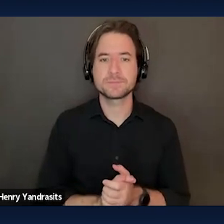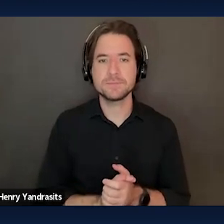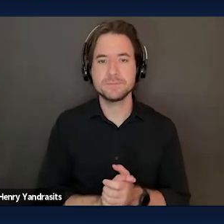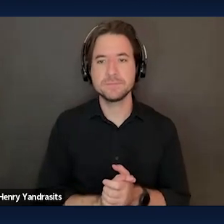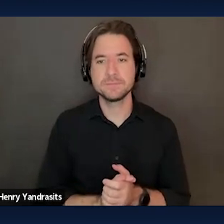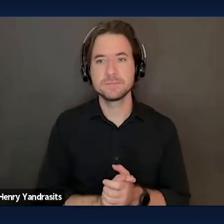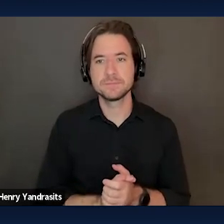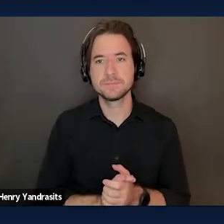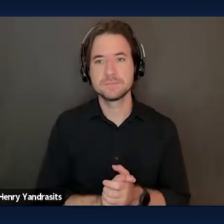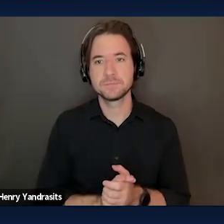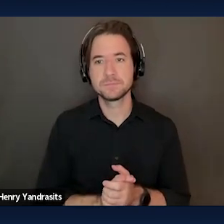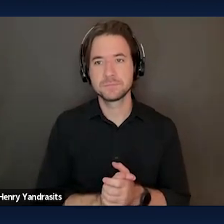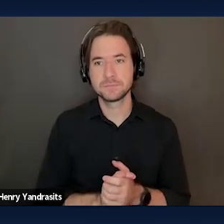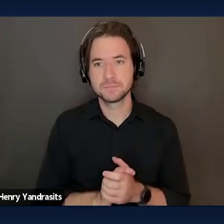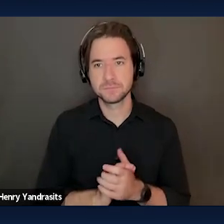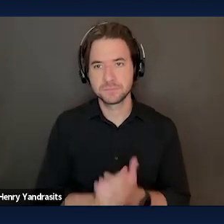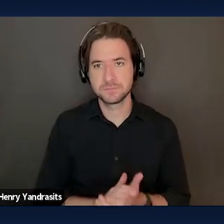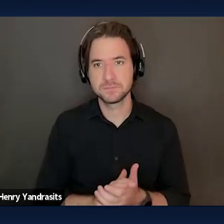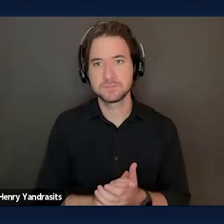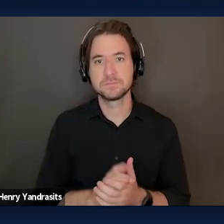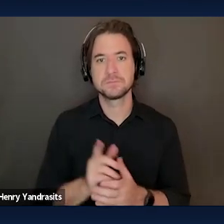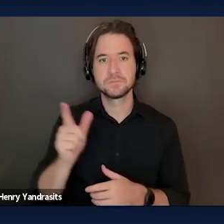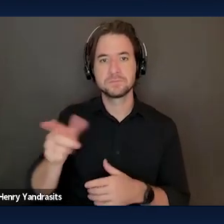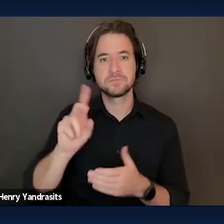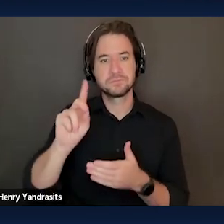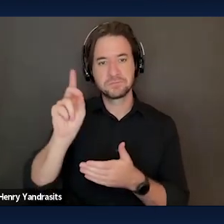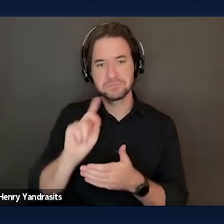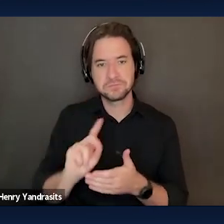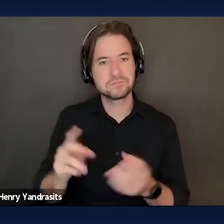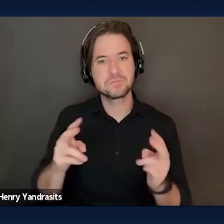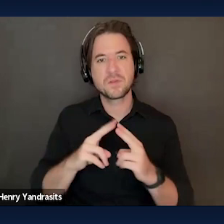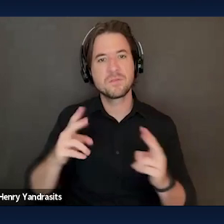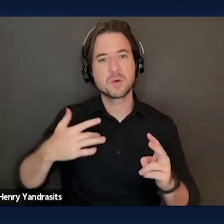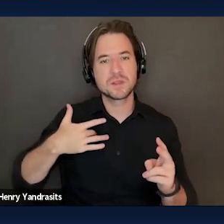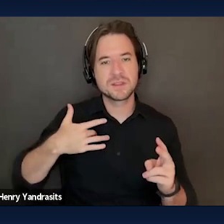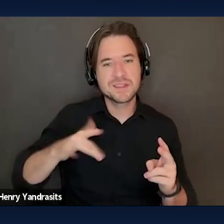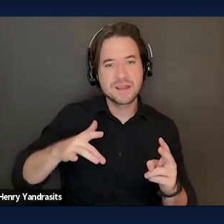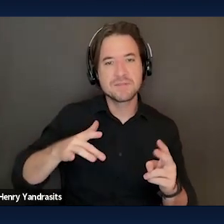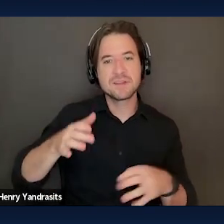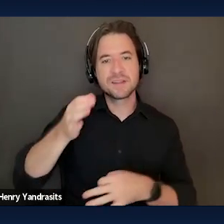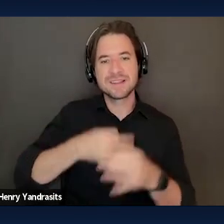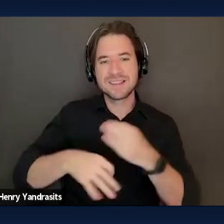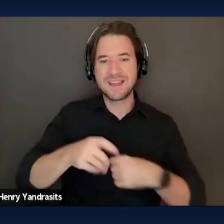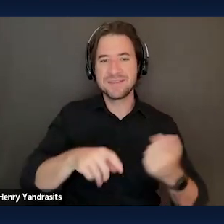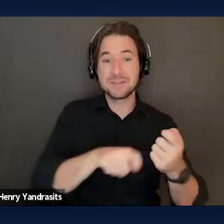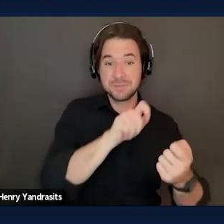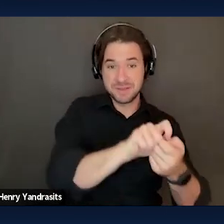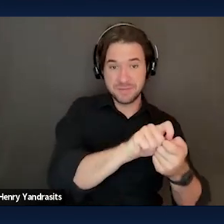They are designed to be… very sensitive rather than specific.